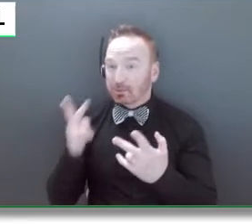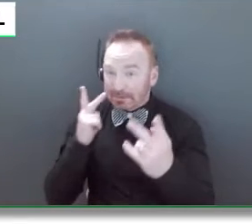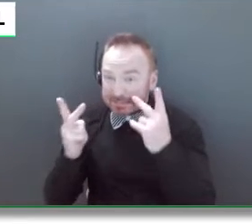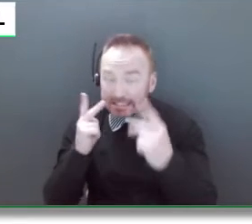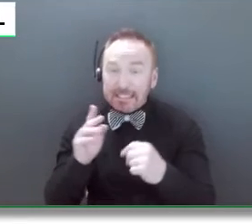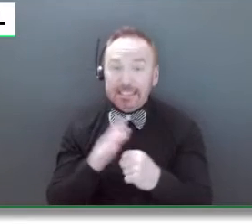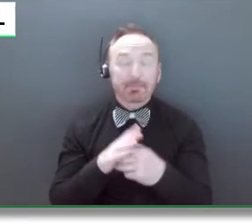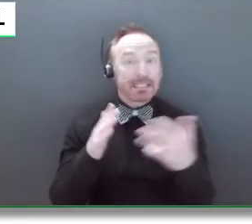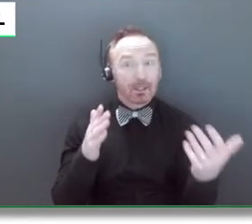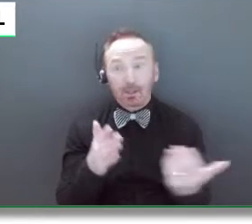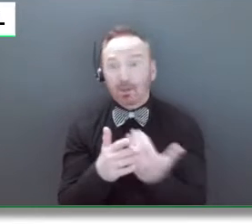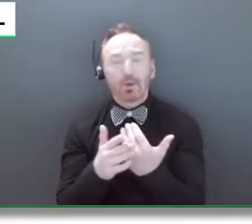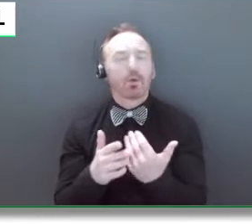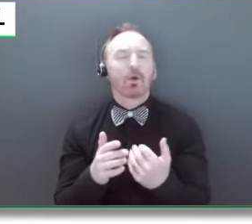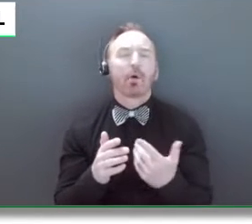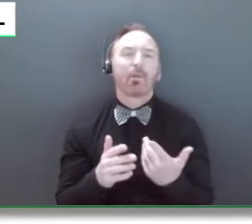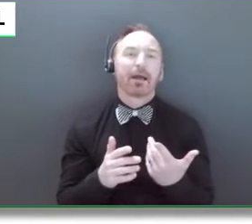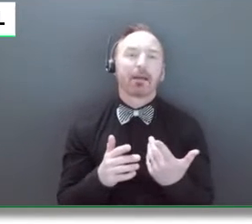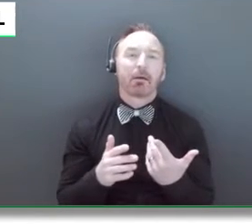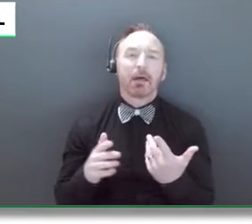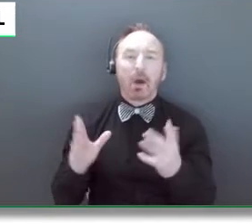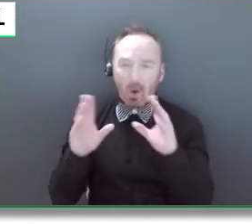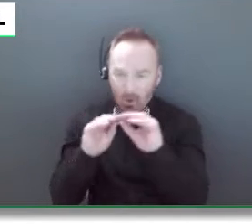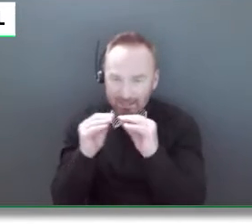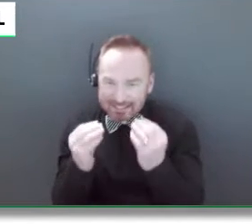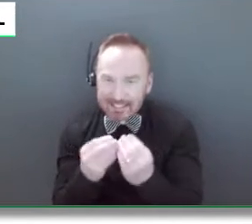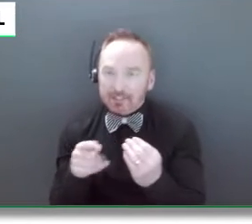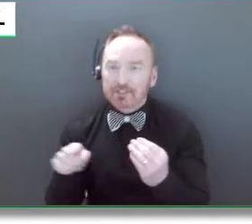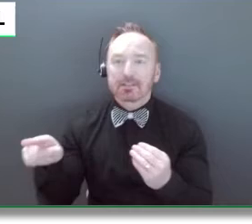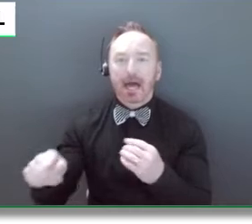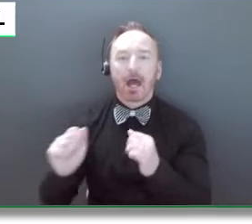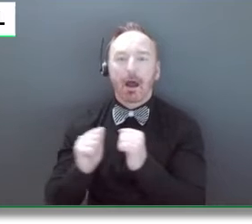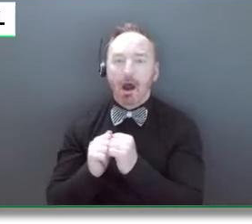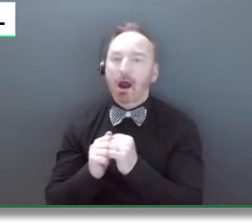organizations that are being able to provide that for people to allow them to